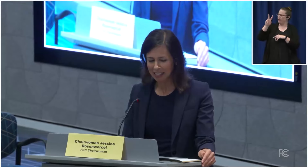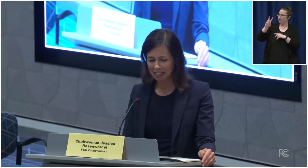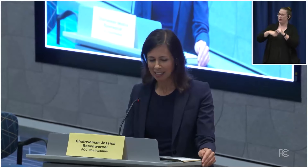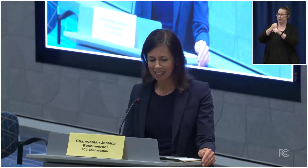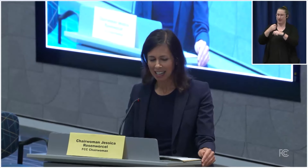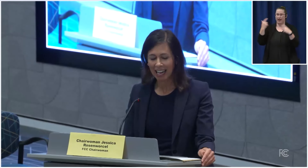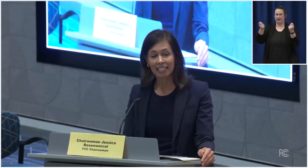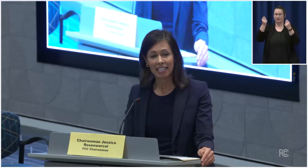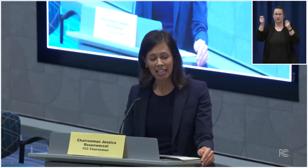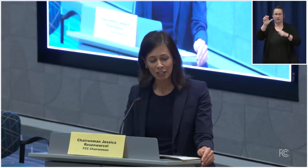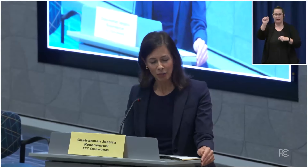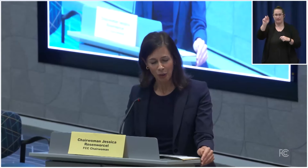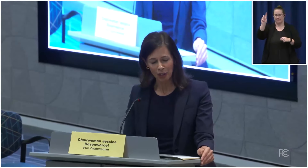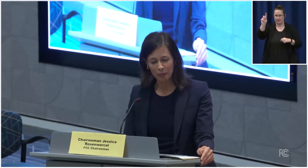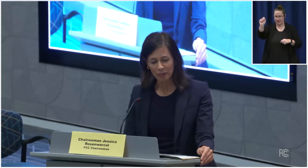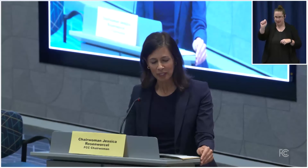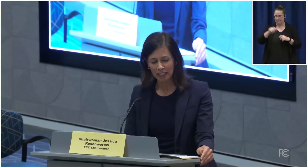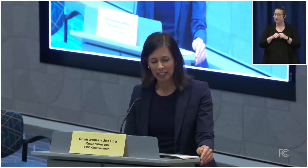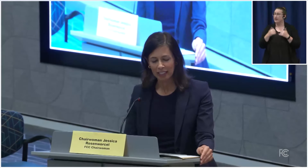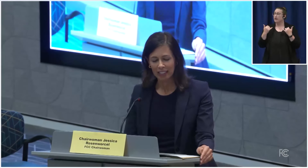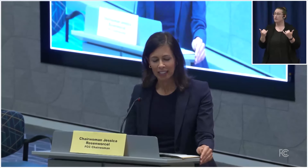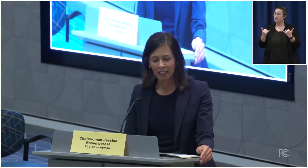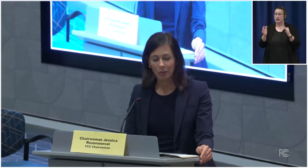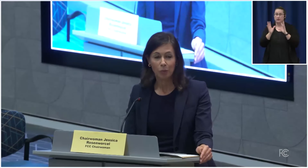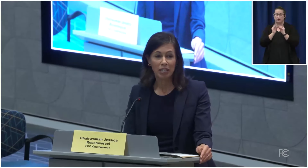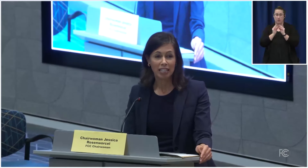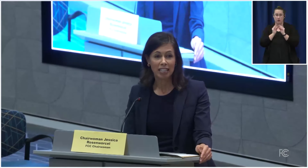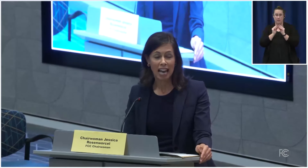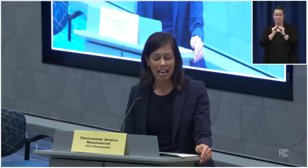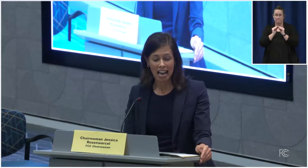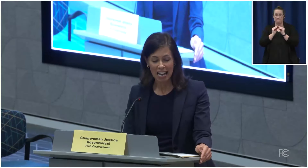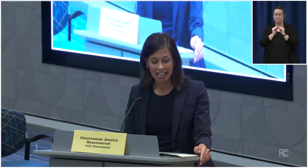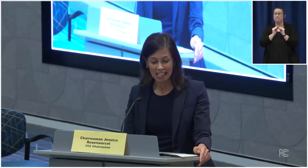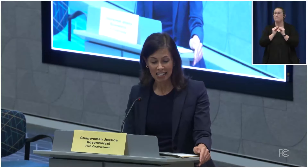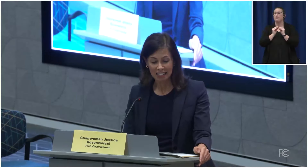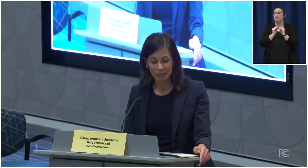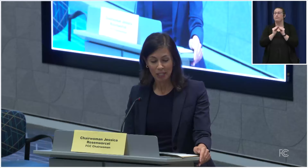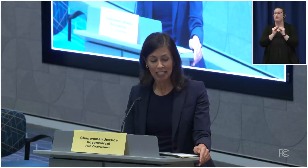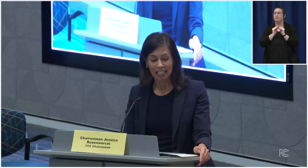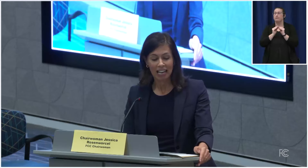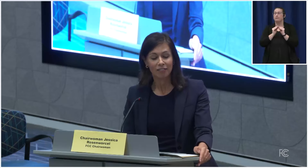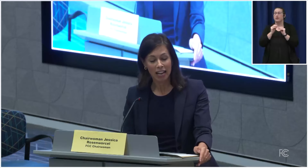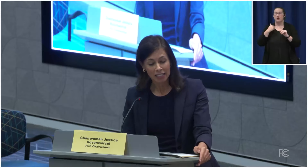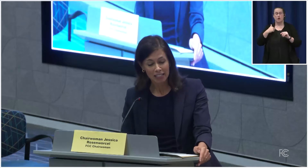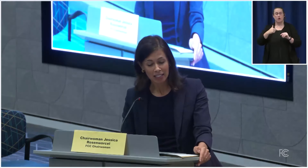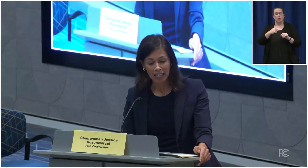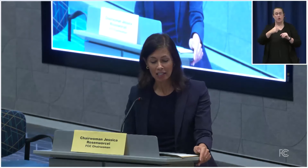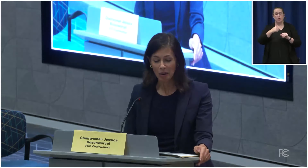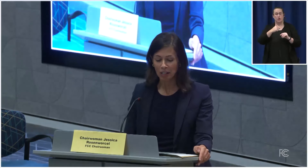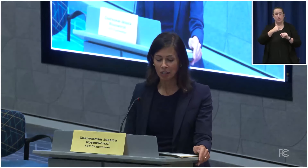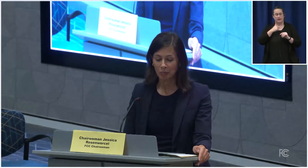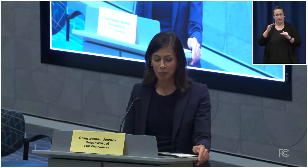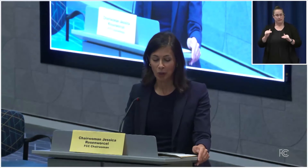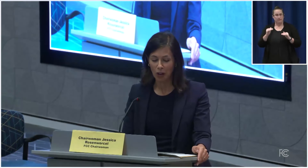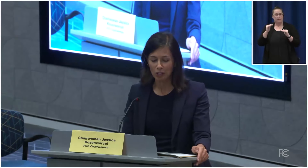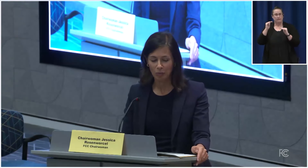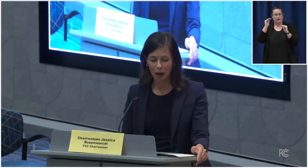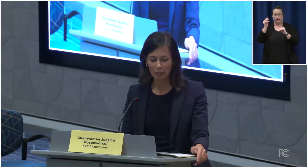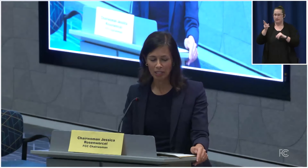VIDEO CALLING FORUM. I ALSO WANT TO WISH EVERYONE A HAPPY DISABILITY PRIDE MONTH.